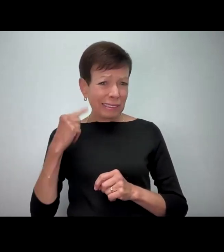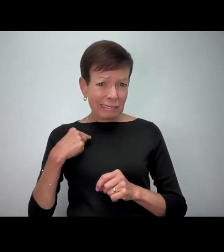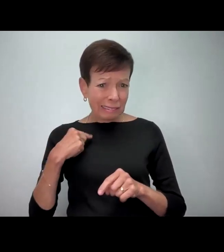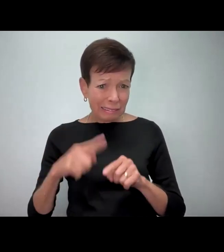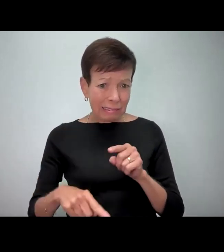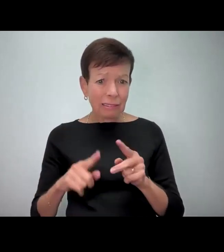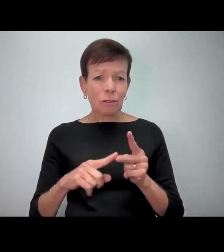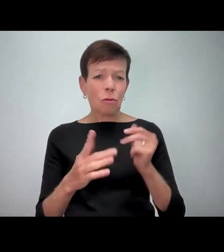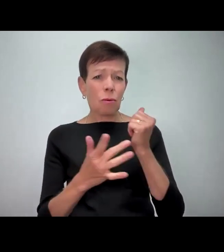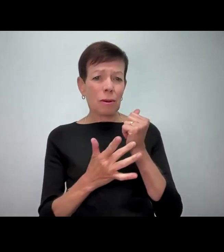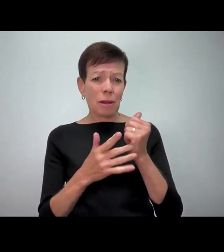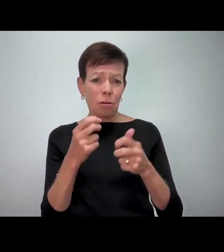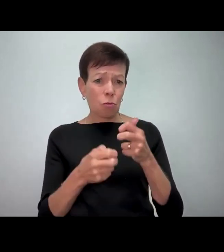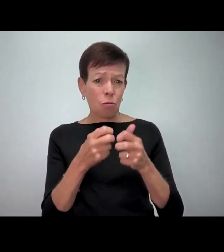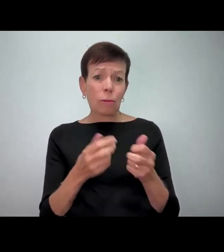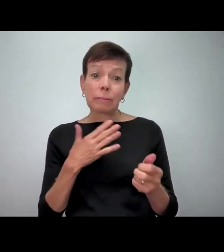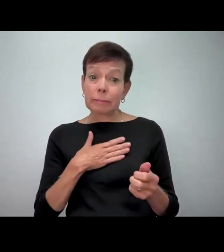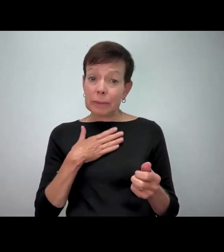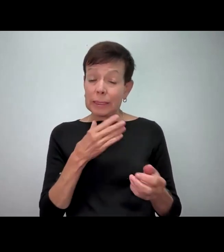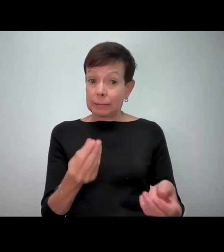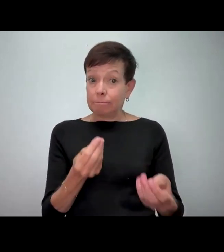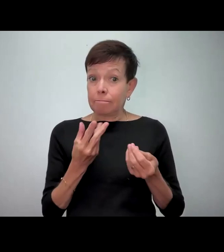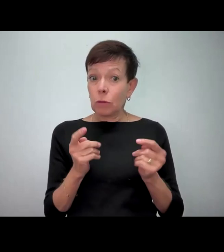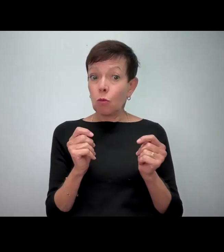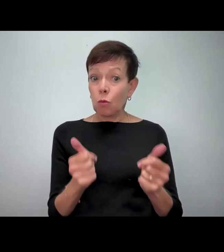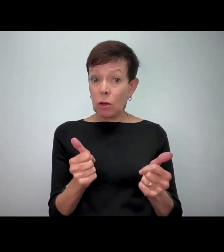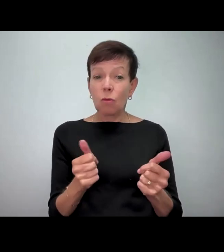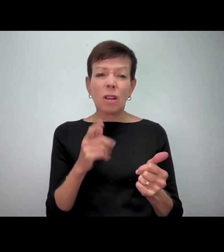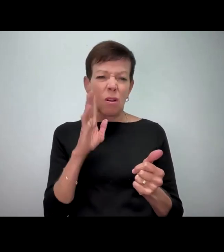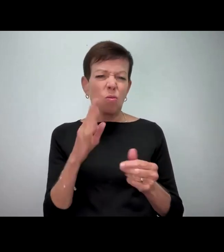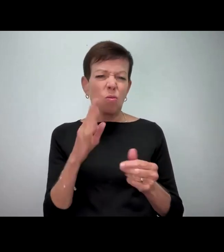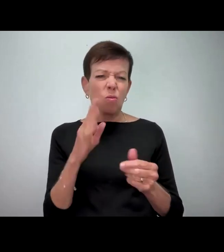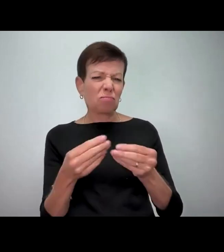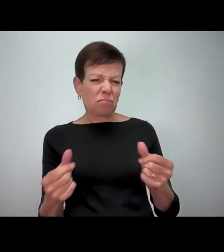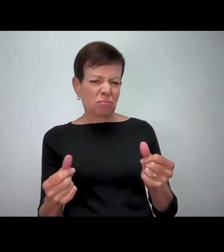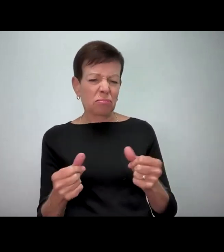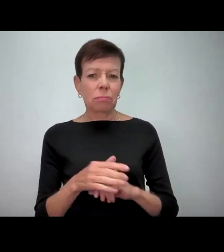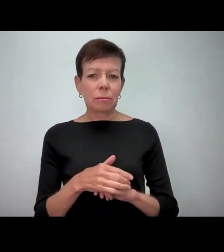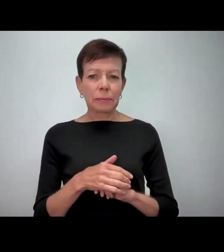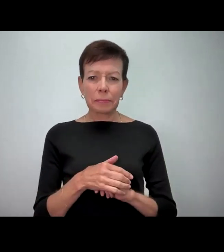let me know right away at the beginning so we can deal with that. Some other people might be